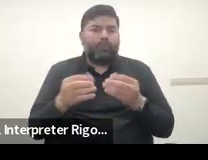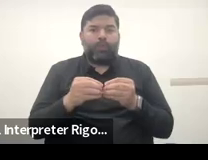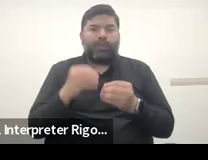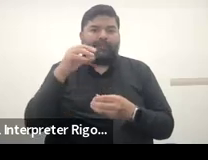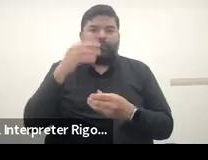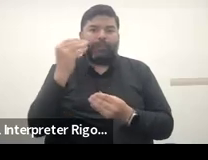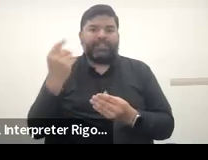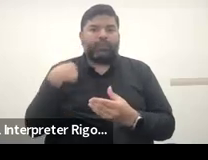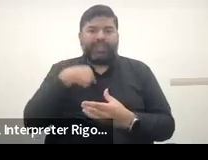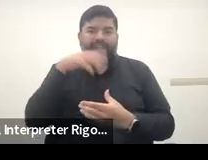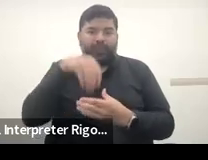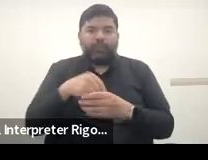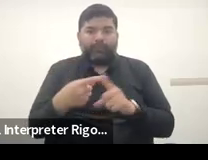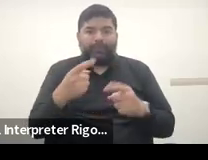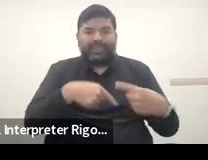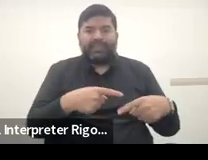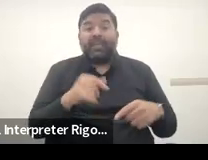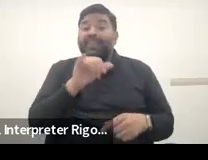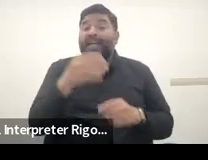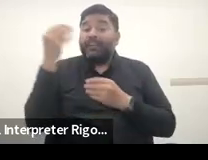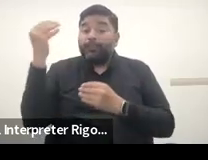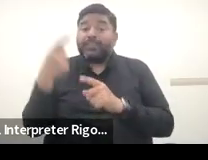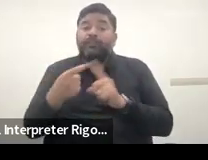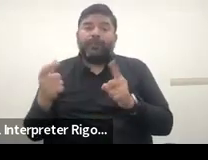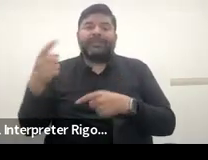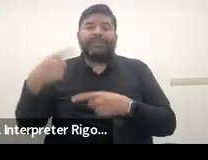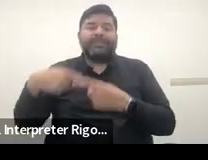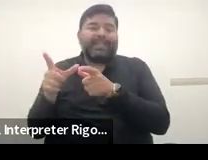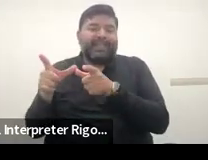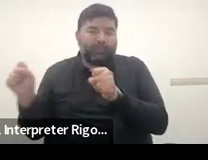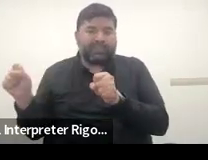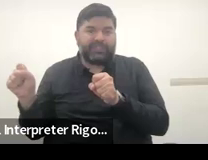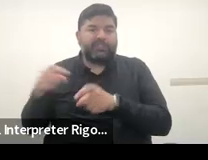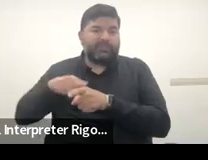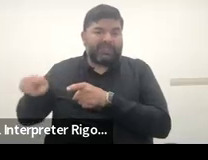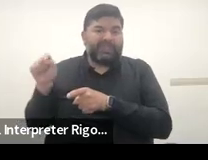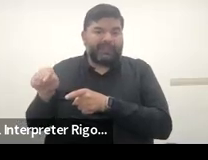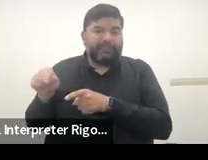information comes from linguistics—sign language linguistics in particular. So I'm going to show a